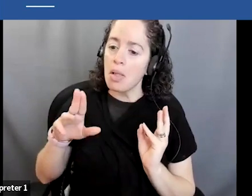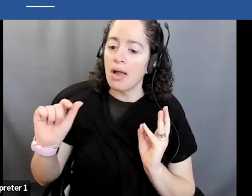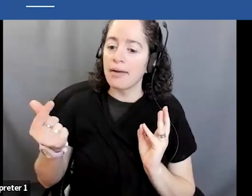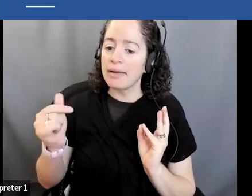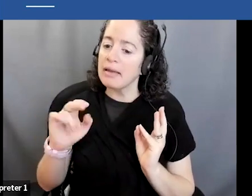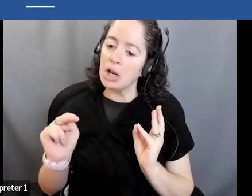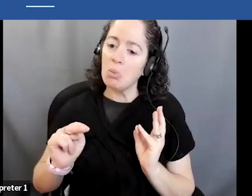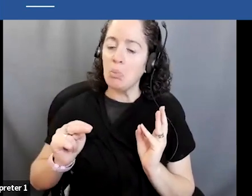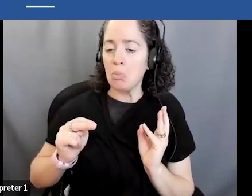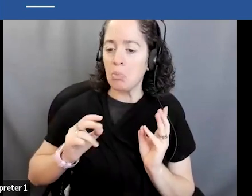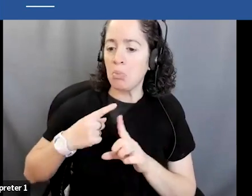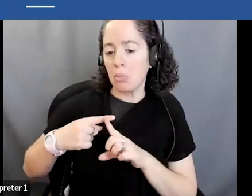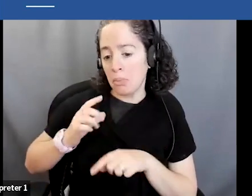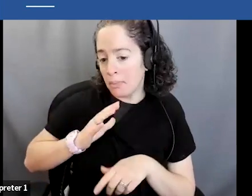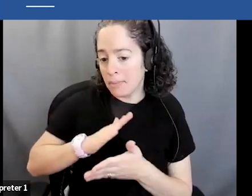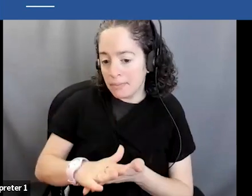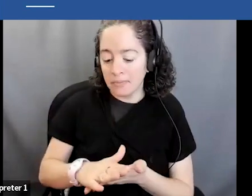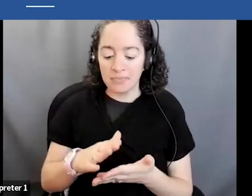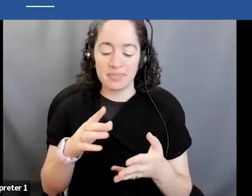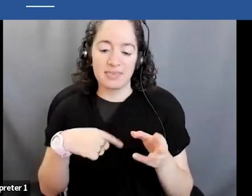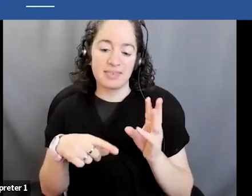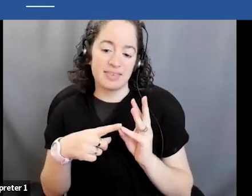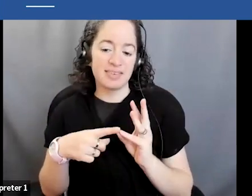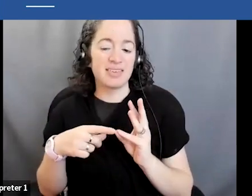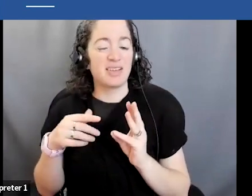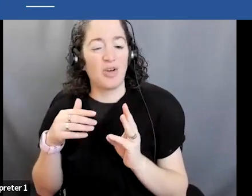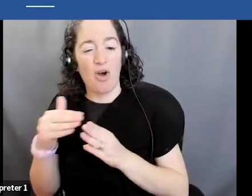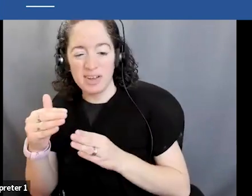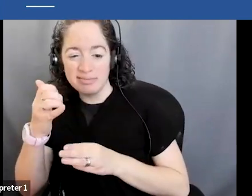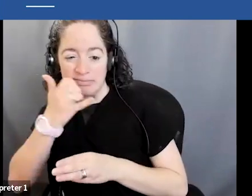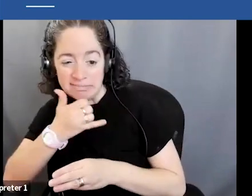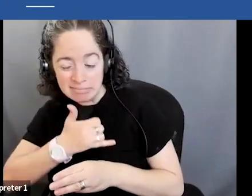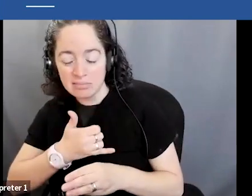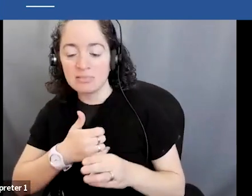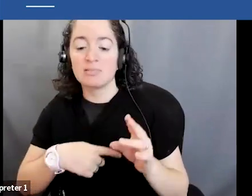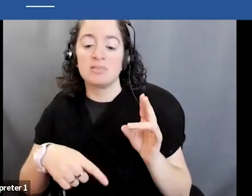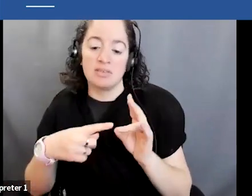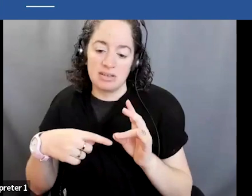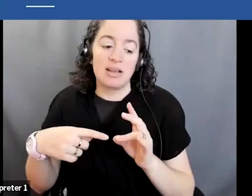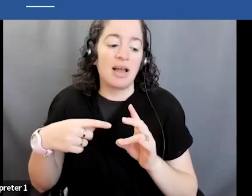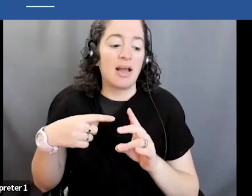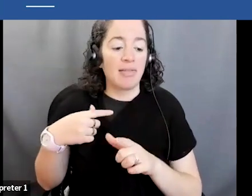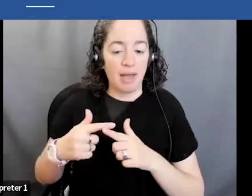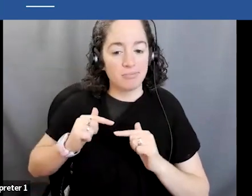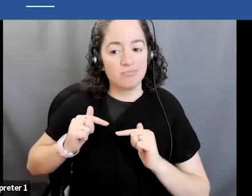what plugins universally do wrong, and finally, we'll wrap up with a quick user responsibilities